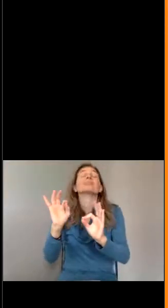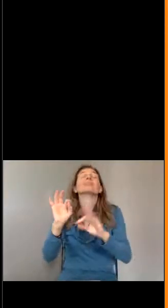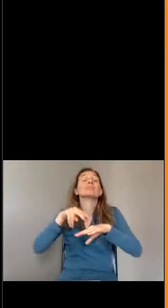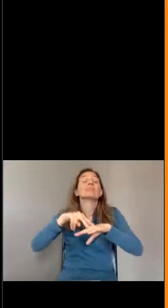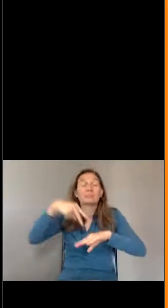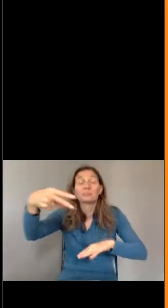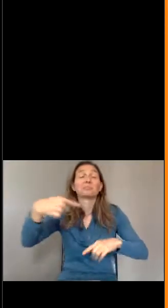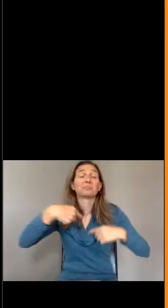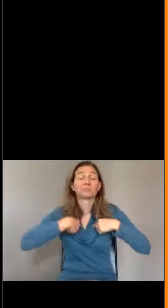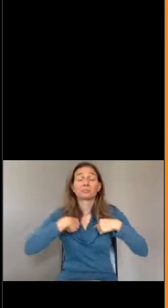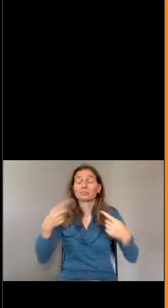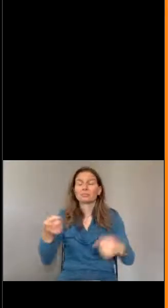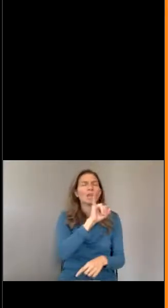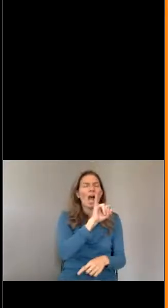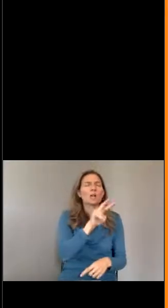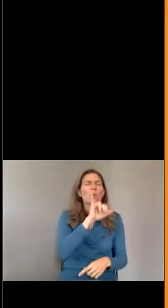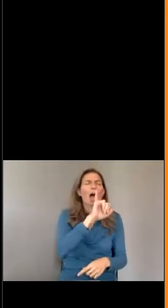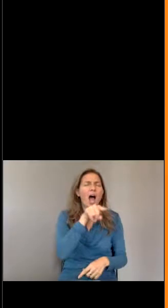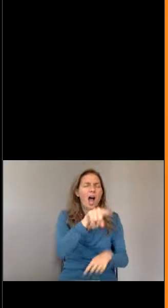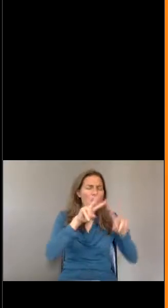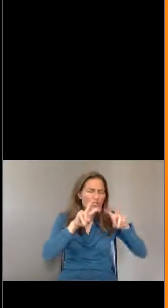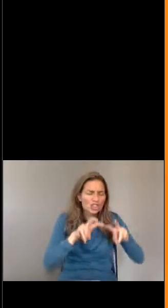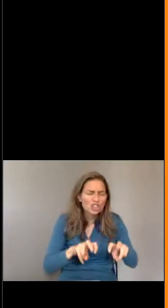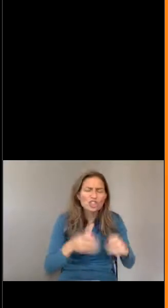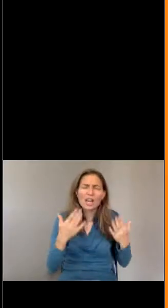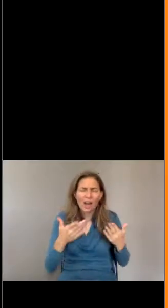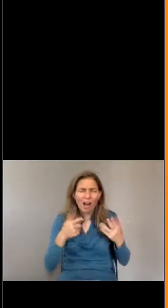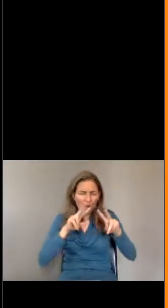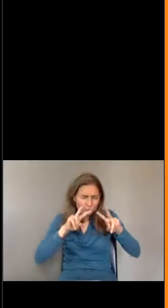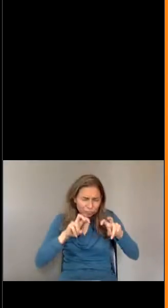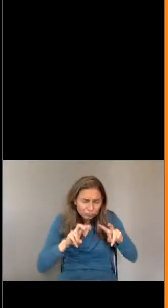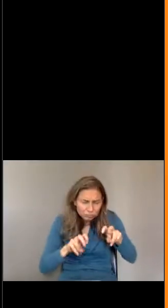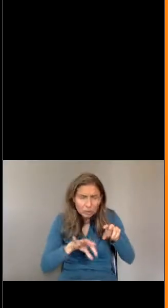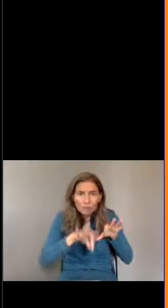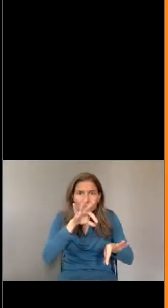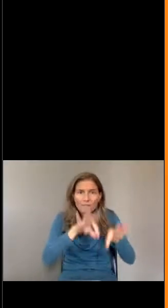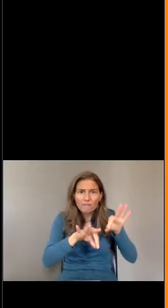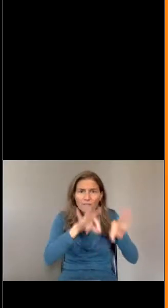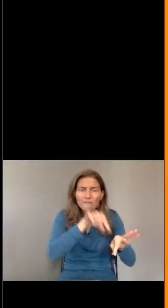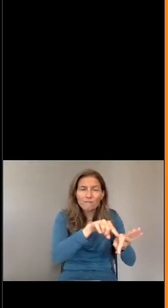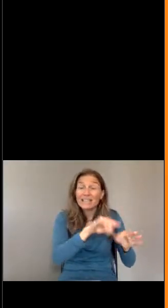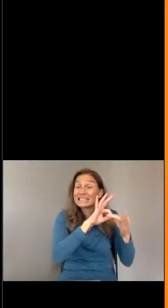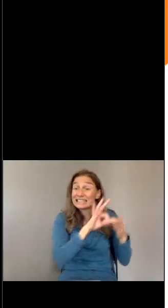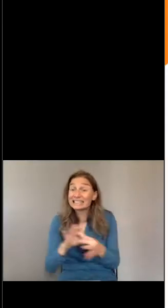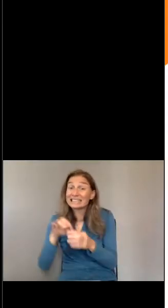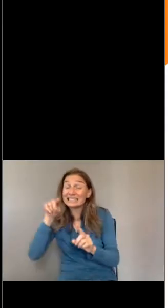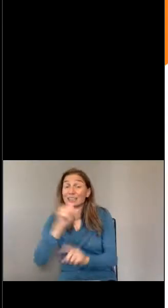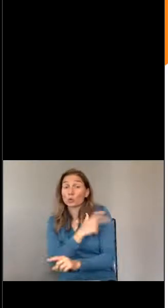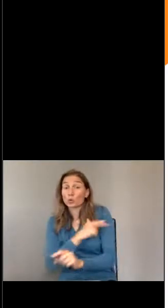that we are carrying out through the social protection programme that we're running.